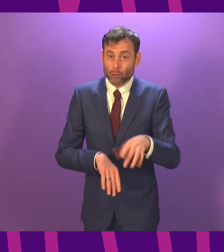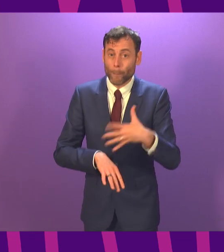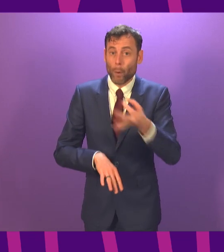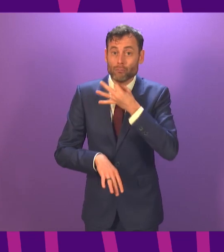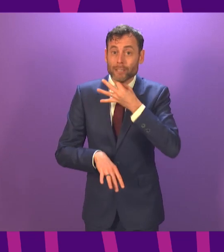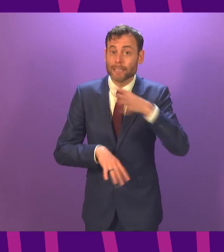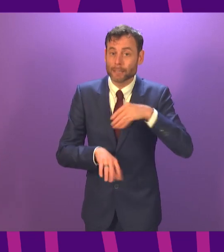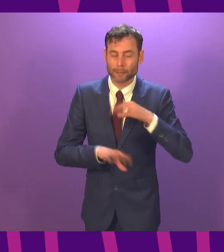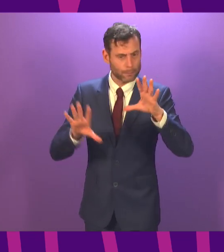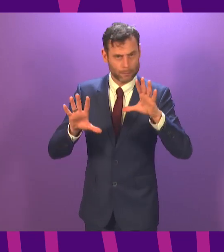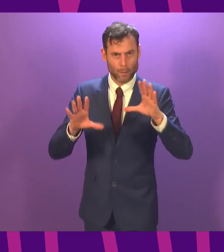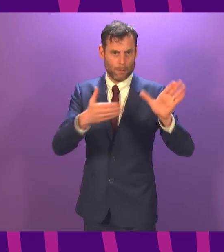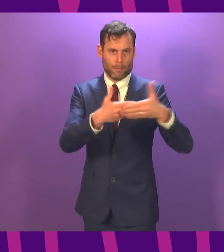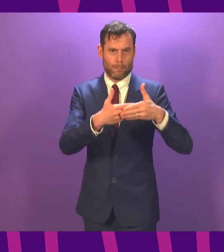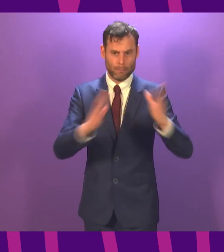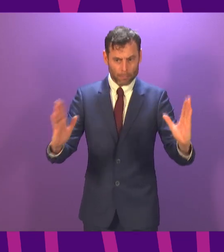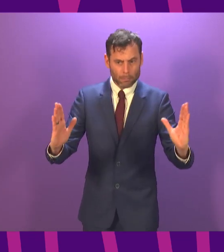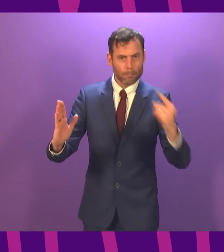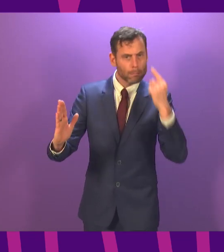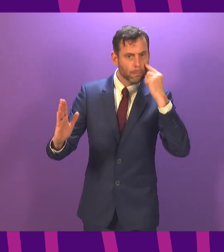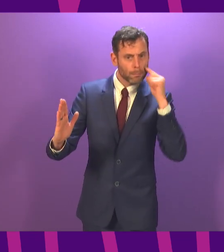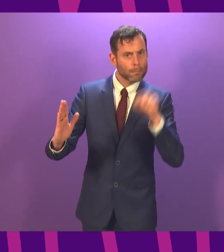be precautionary until we have greater clarity and understanding of that.